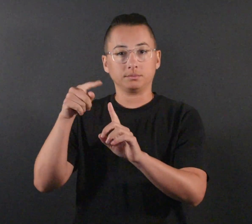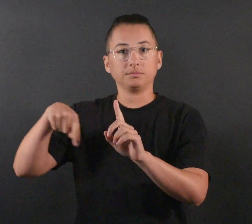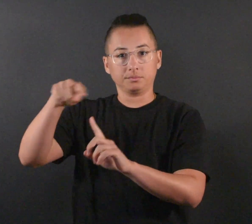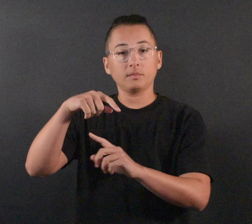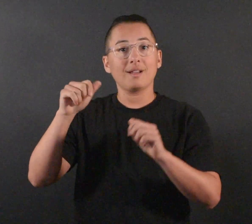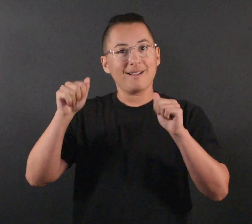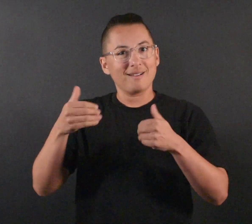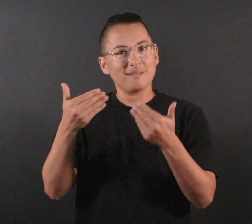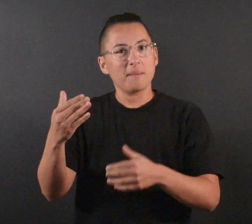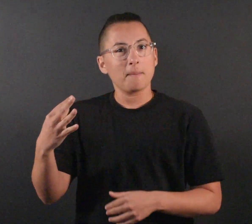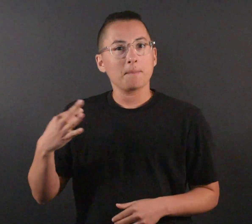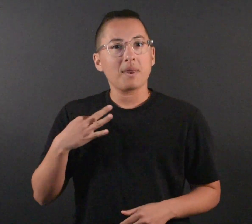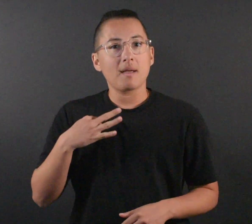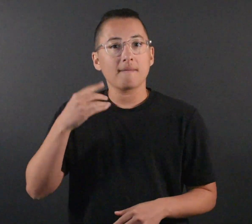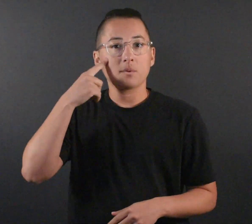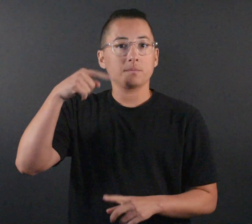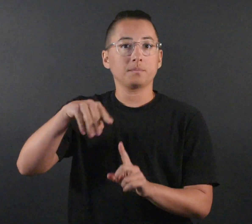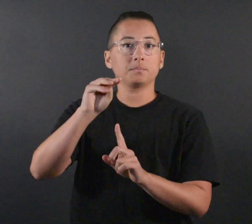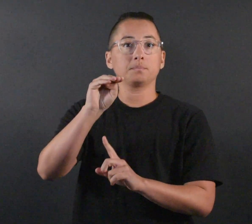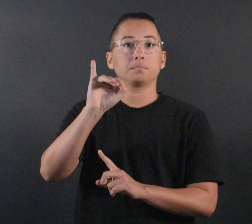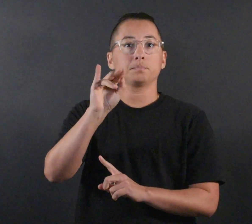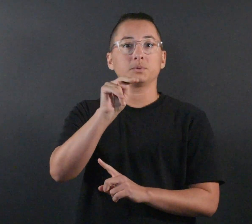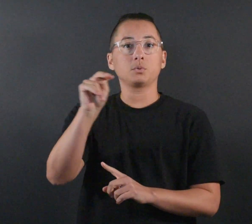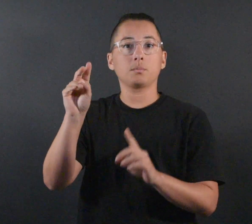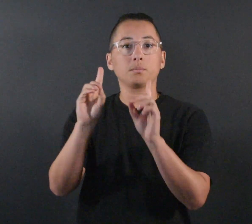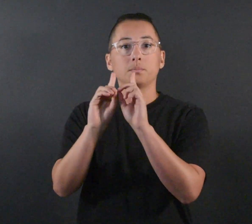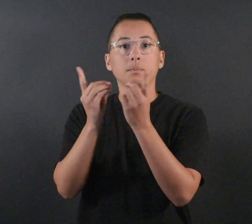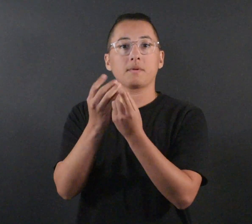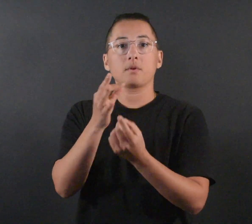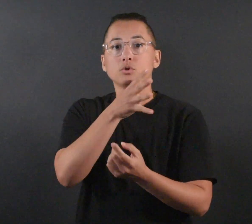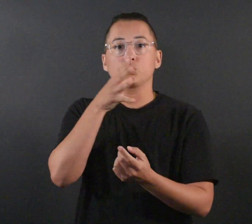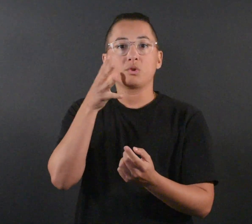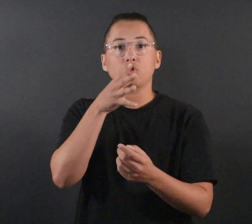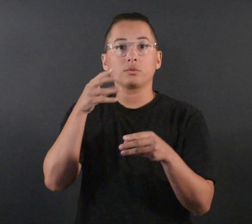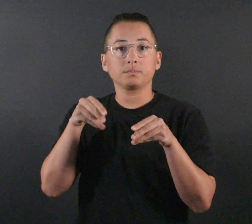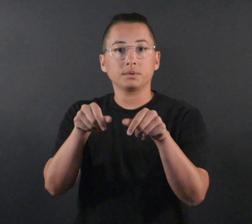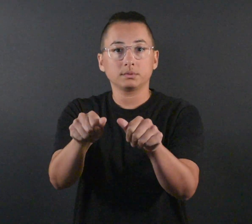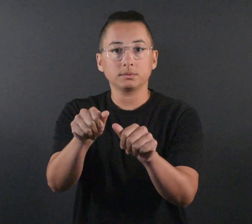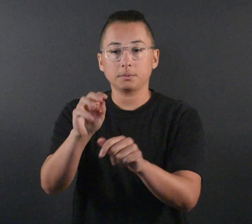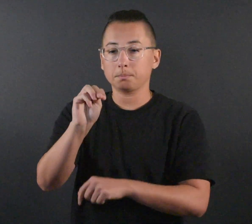can apply for the Minnesota Department of Agriculture’s (MDA) Agricultural Growth,